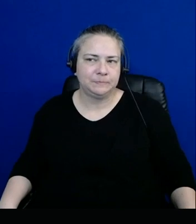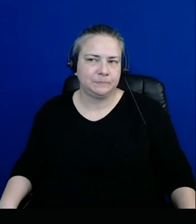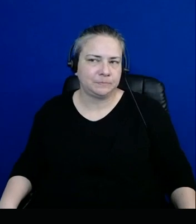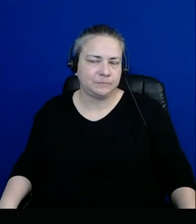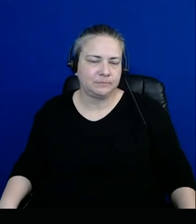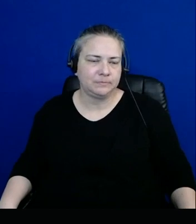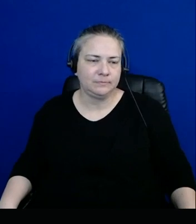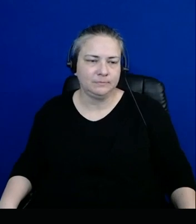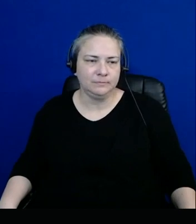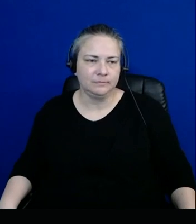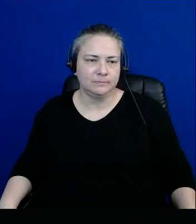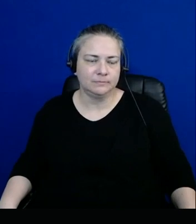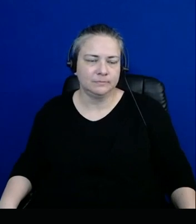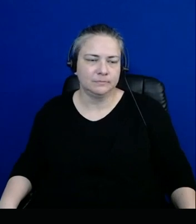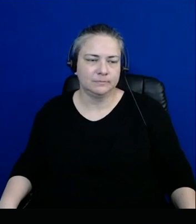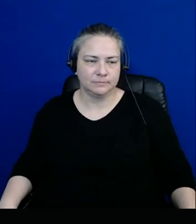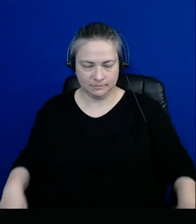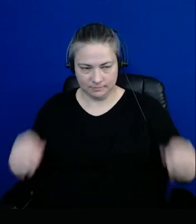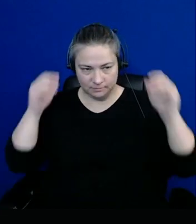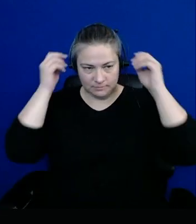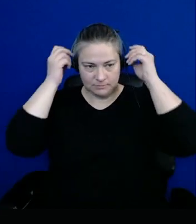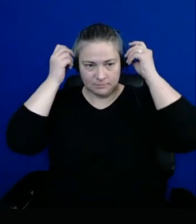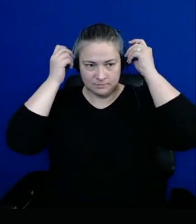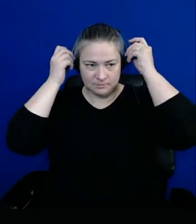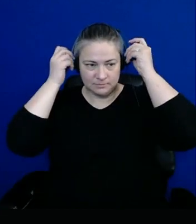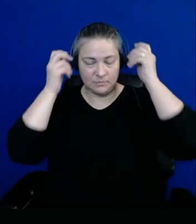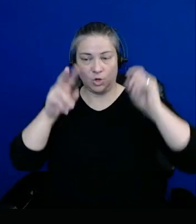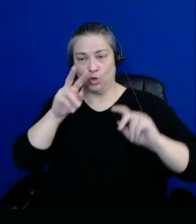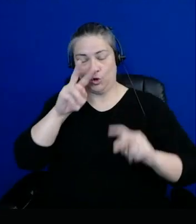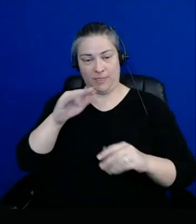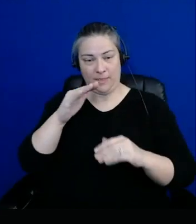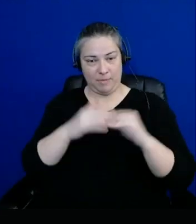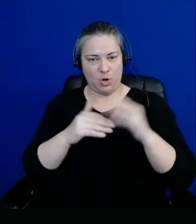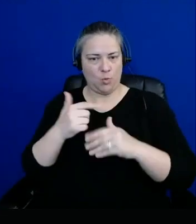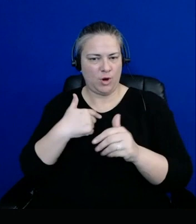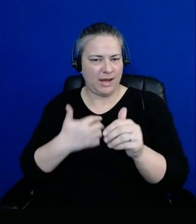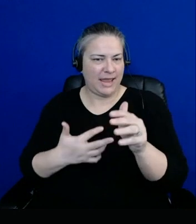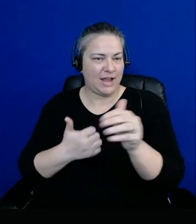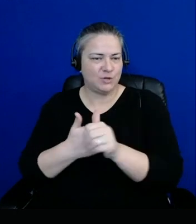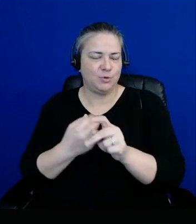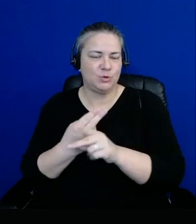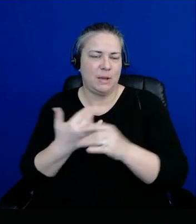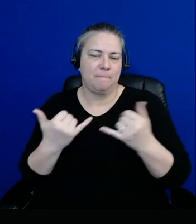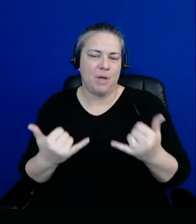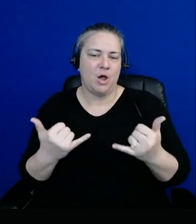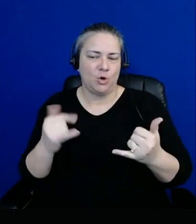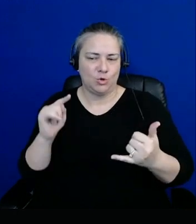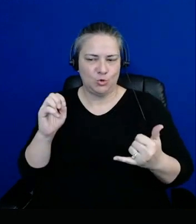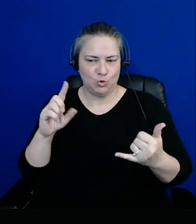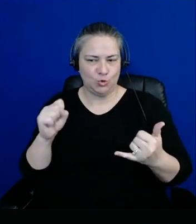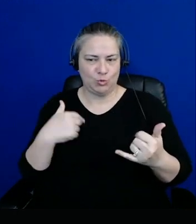So looking ahead on build, we're mostly catching up to using modern tools already available to us.